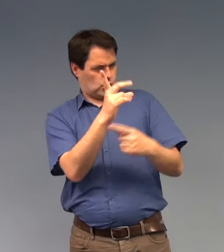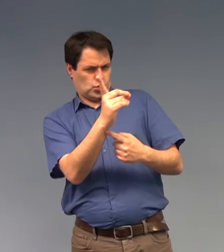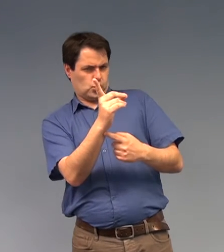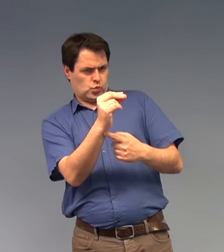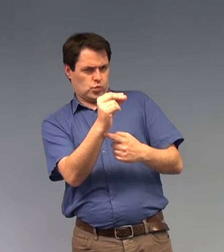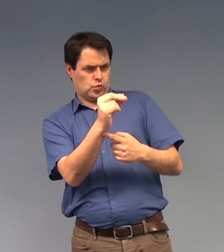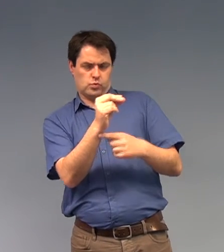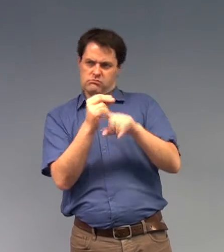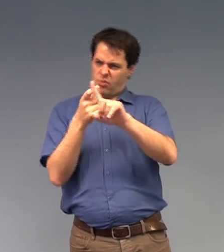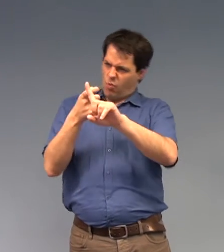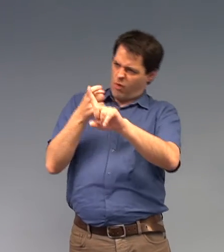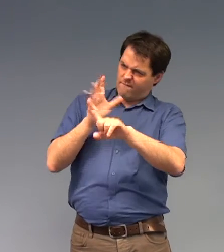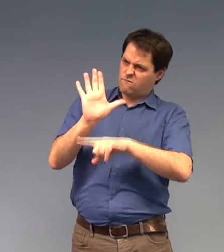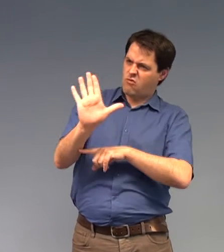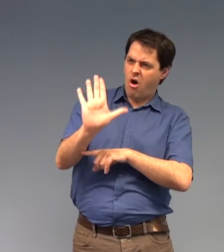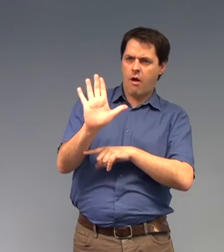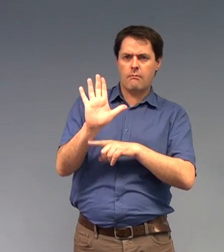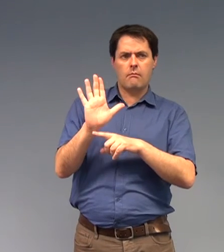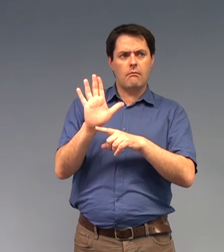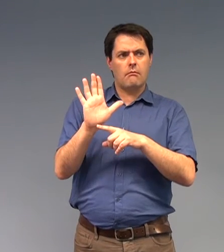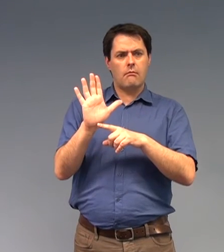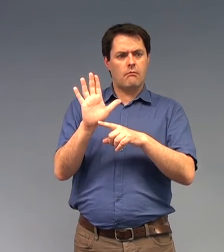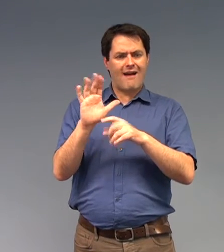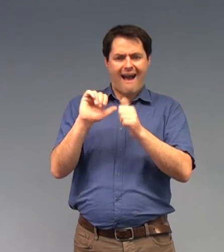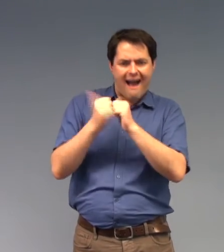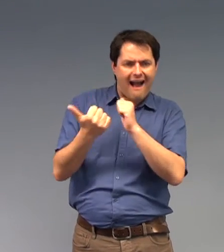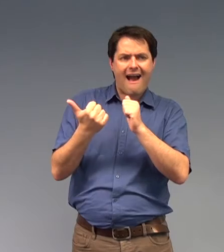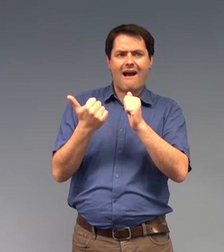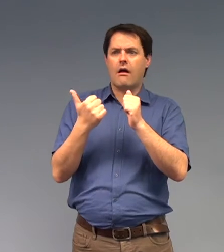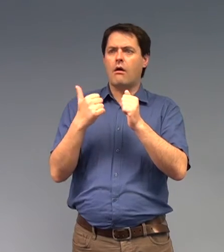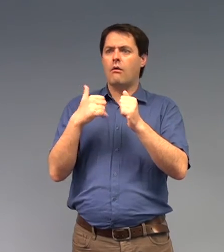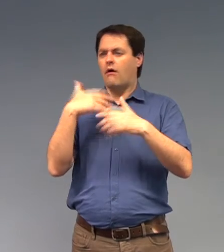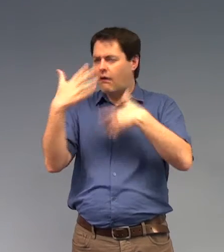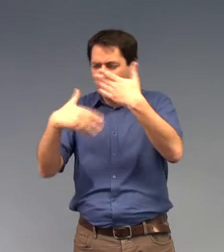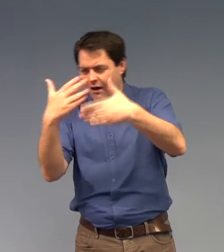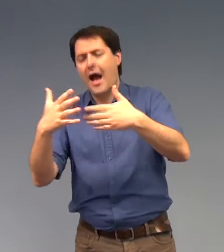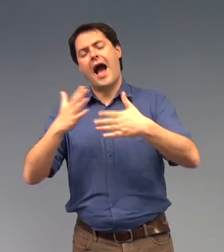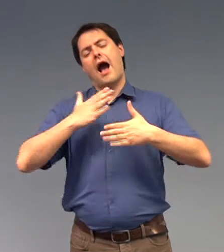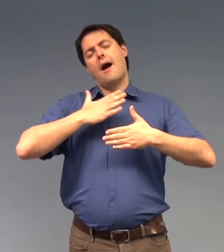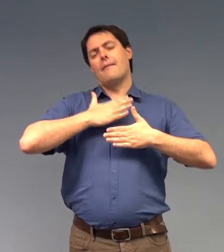I was interested to see what Deaf InVision workers did